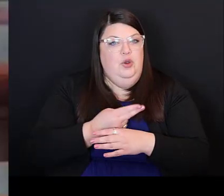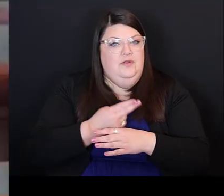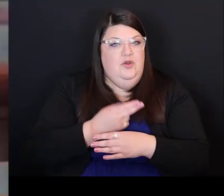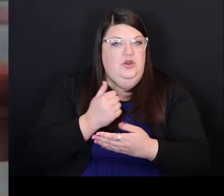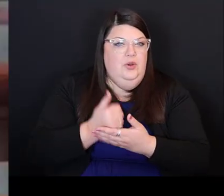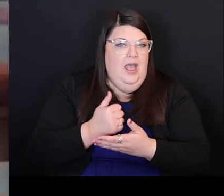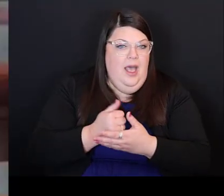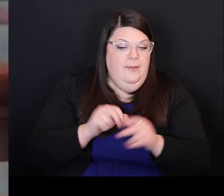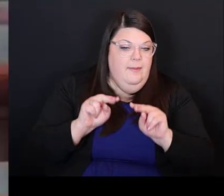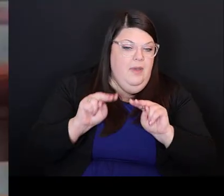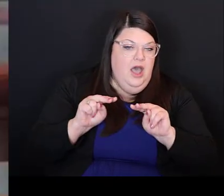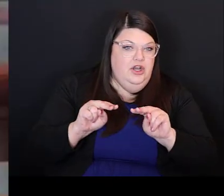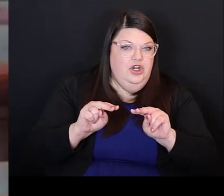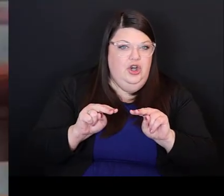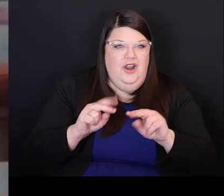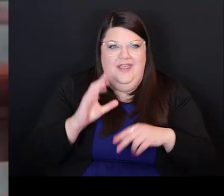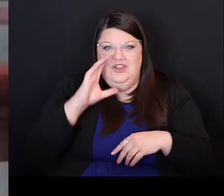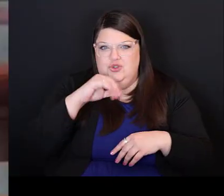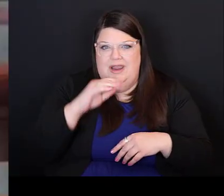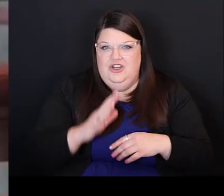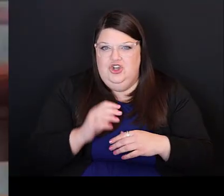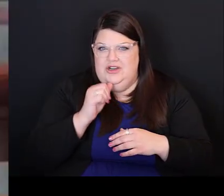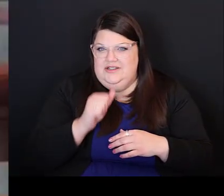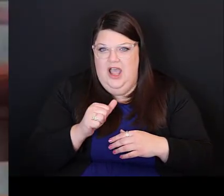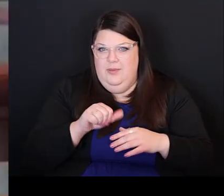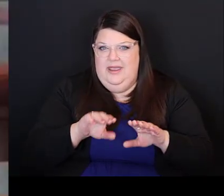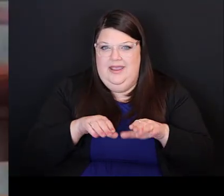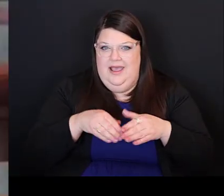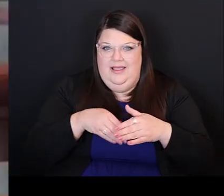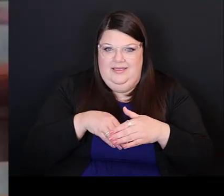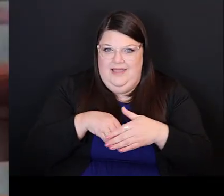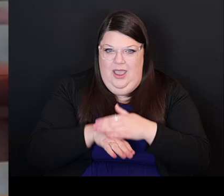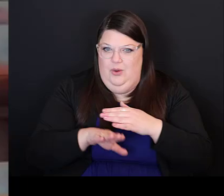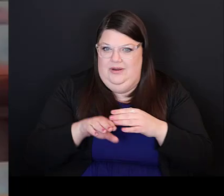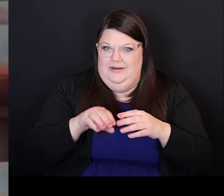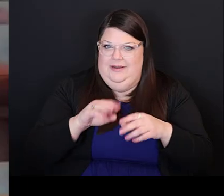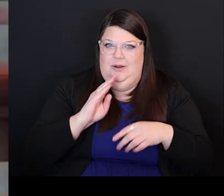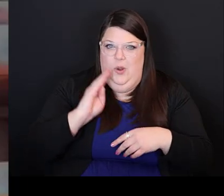Make sure that the home is secure, that a stranger is not being LED into the